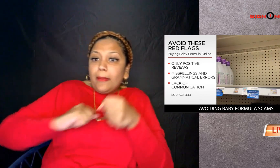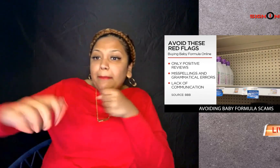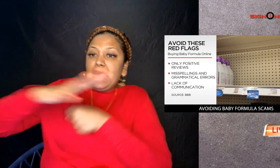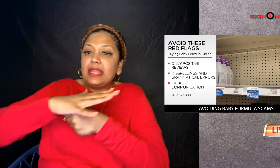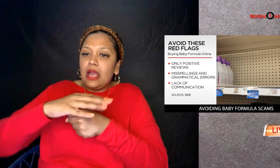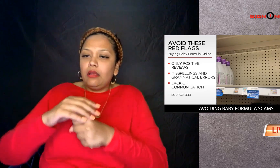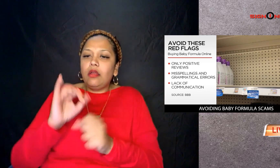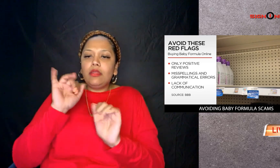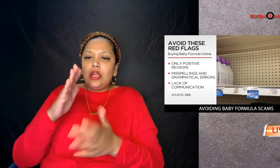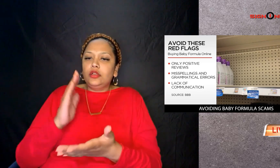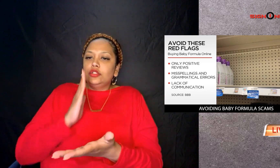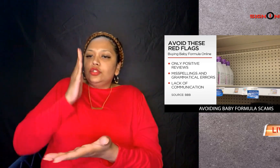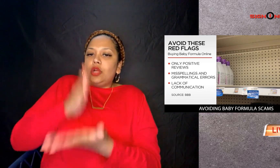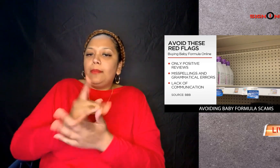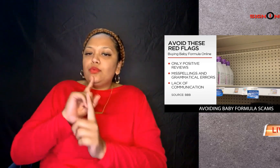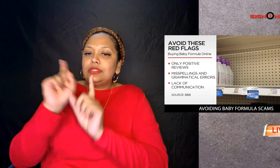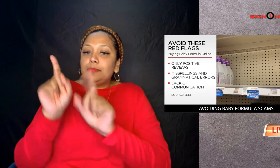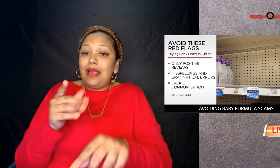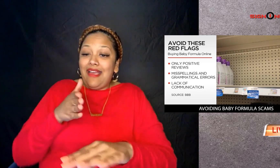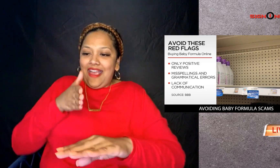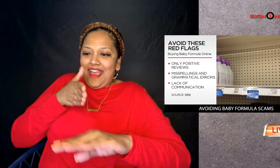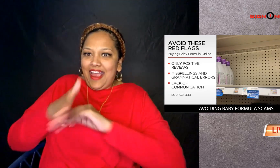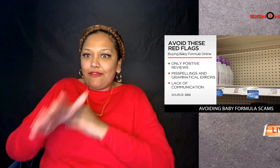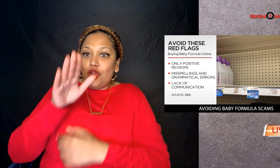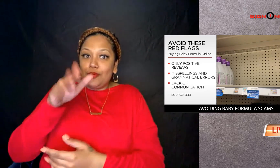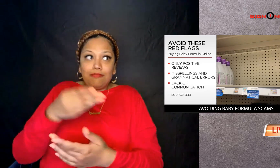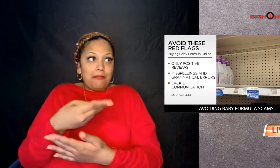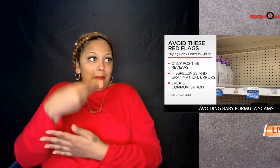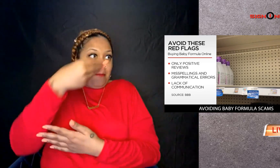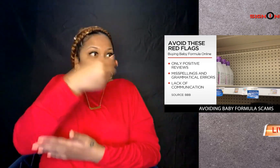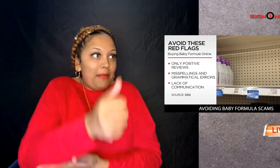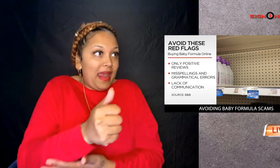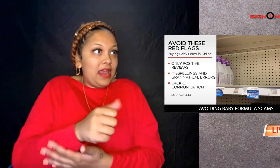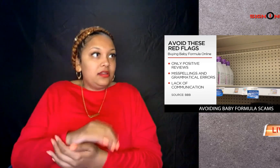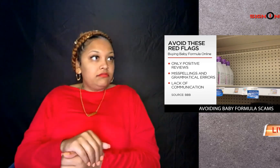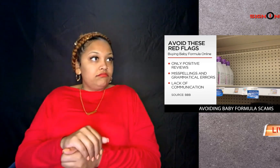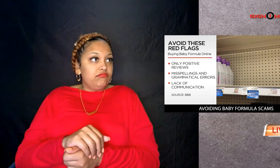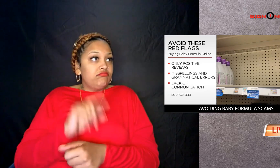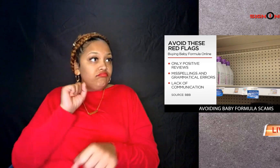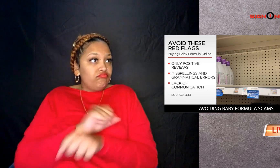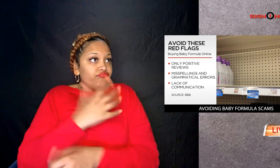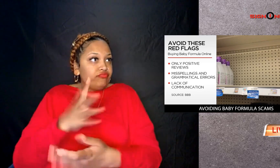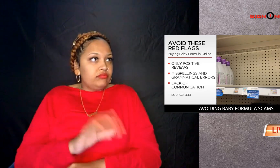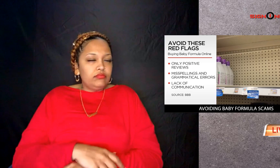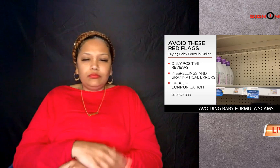that's when the seller advertises on social media then stops responding after your payments